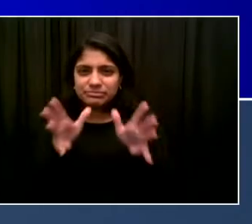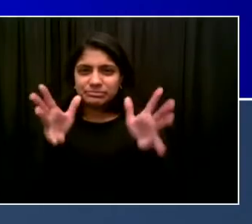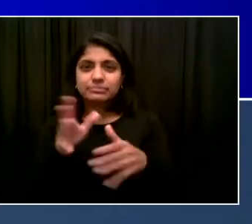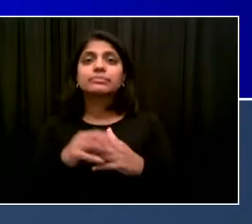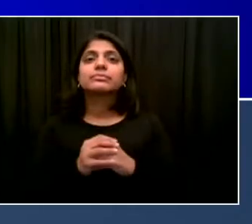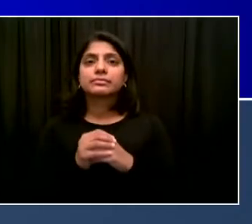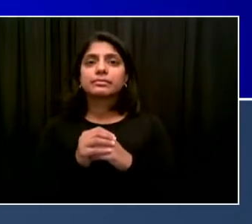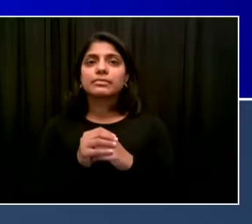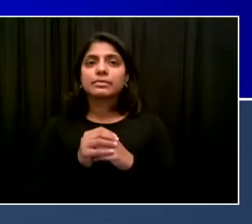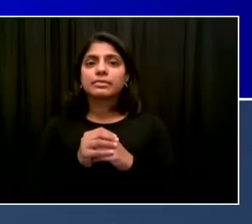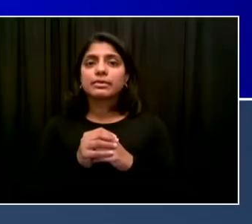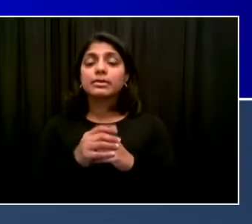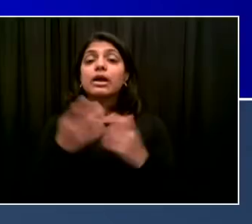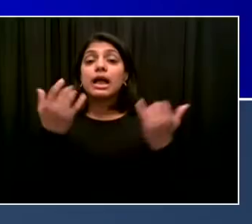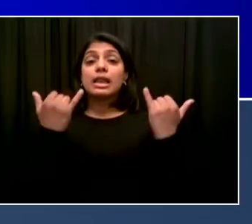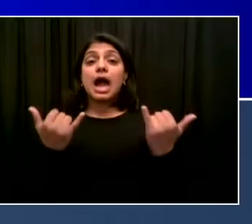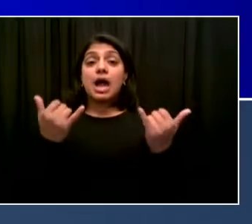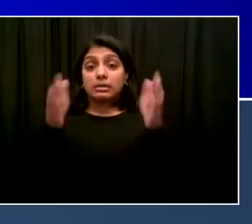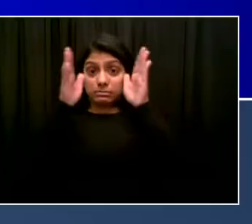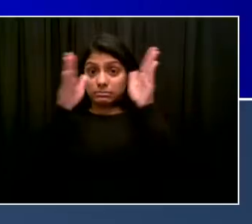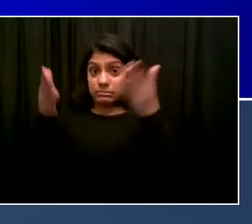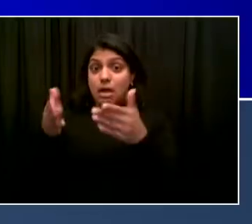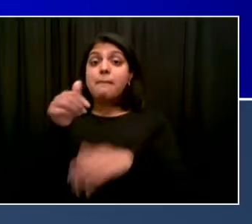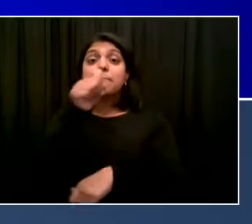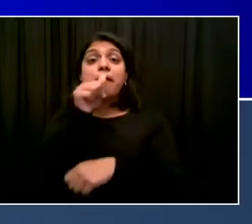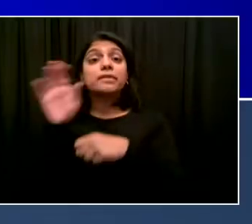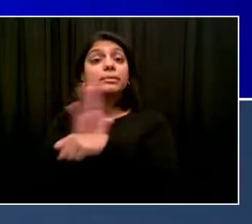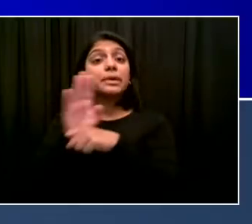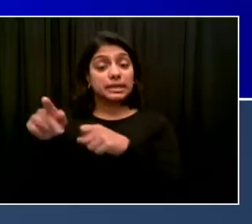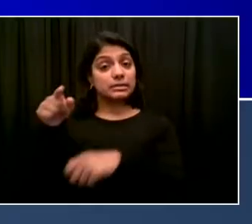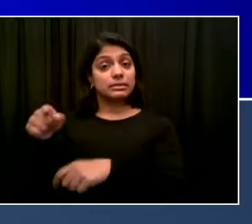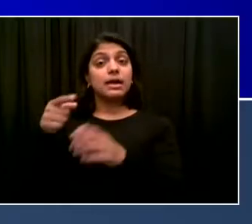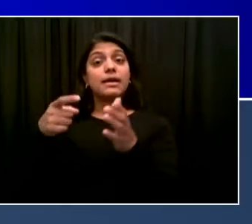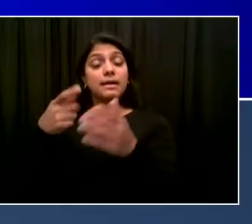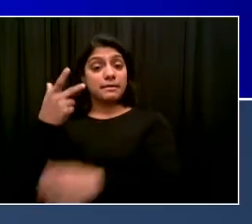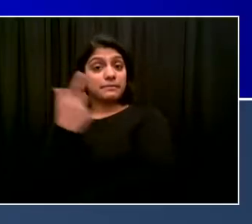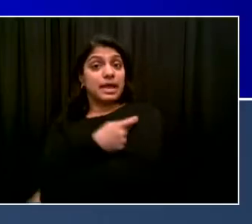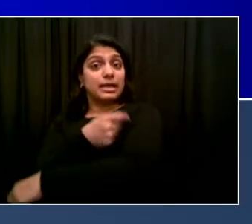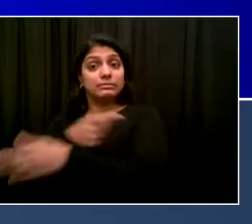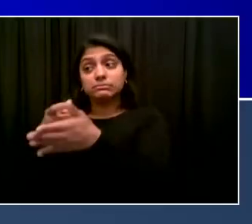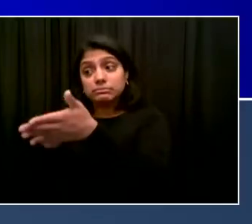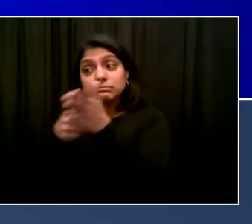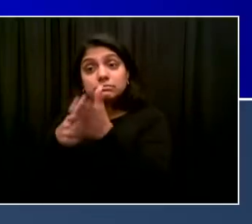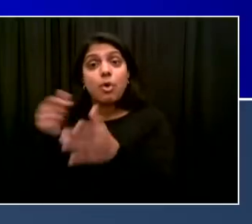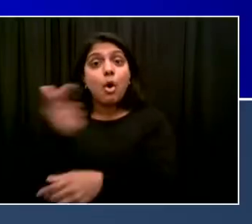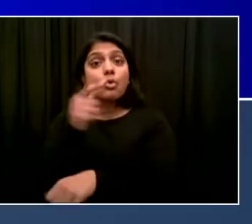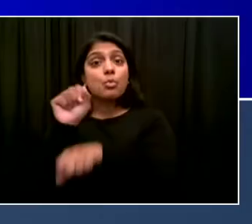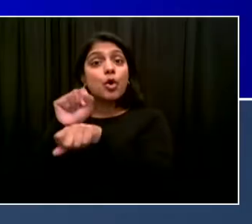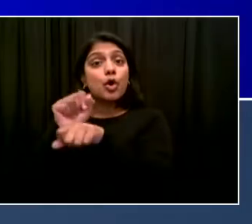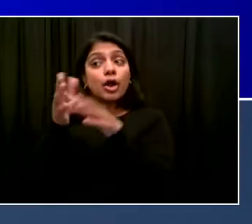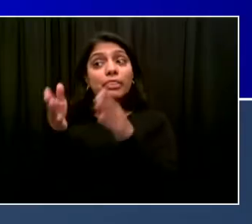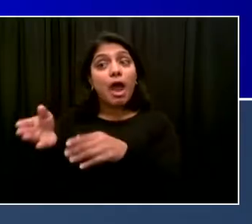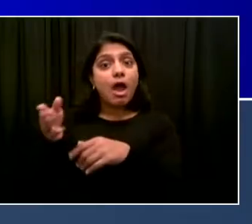THIS NEW VARIANT MOVES FAST, WE HAVE TO MOVE FASTER. THE PRIVATE SECTOR MANDATE WILL GO INTO DEEP EFFECT ON DECEMBER 22. THESE LAST DAYS